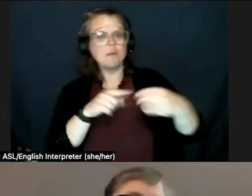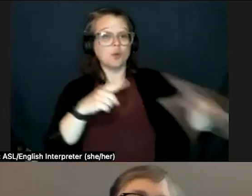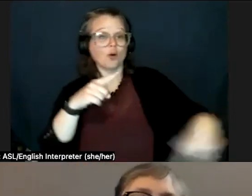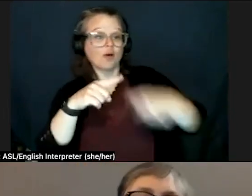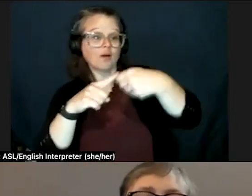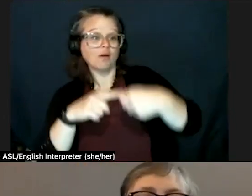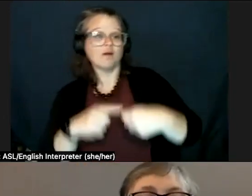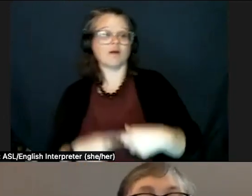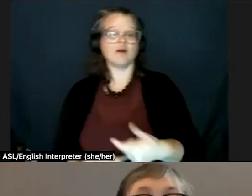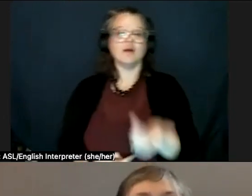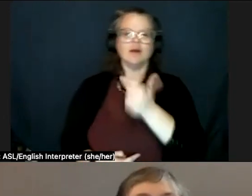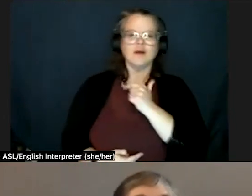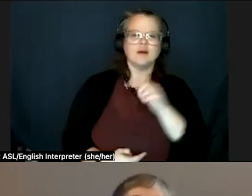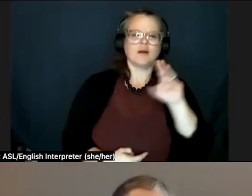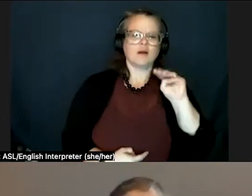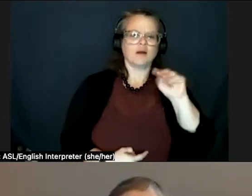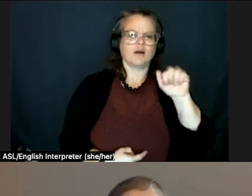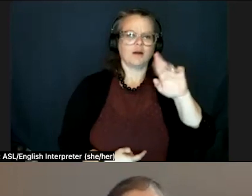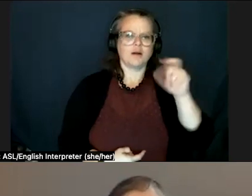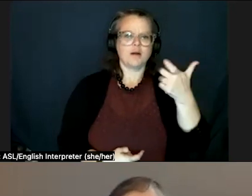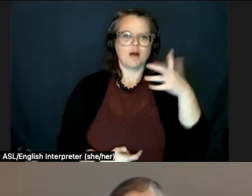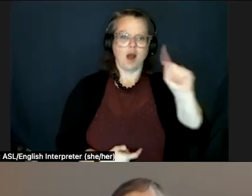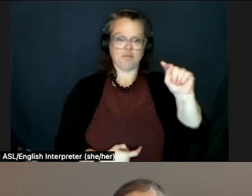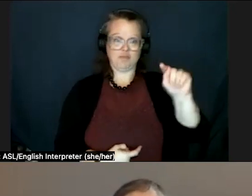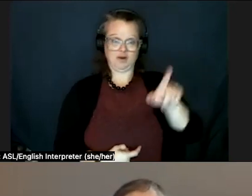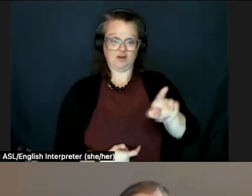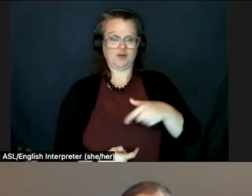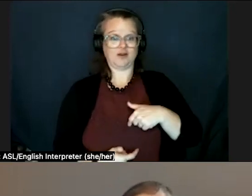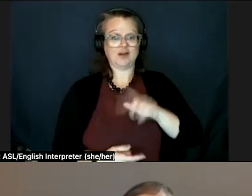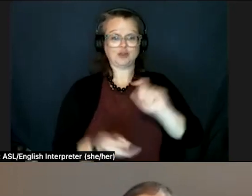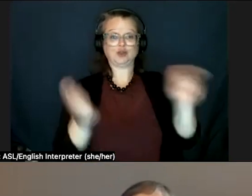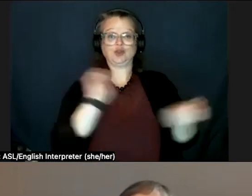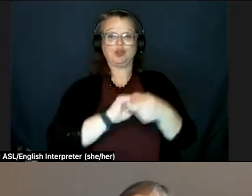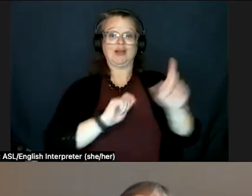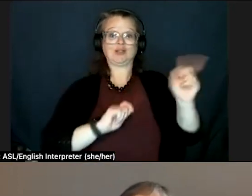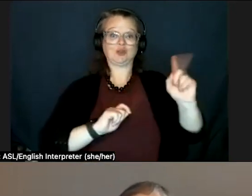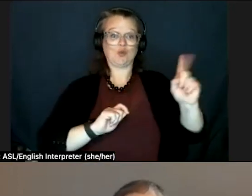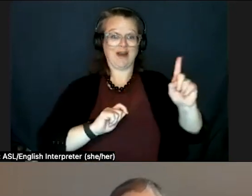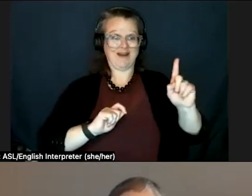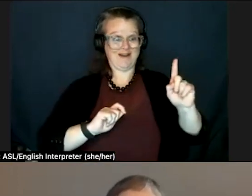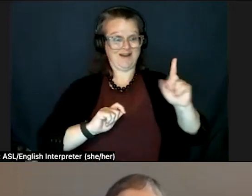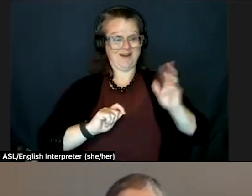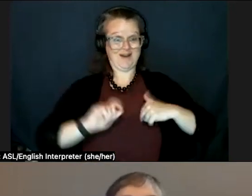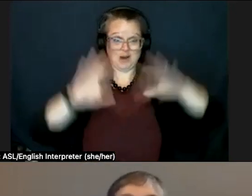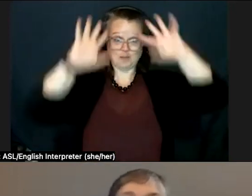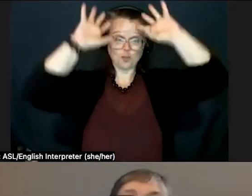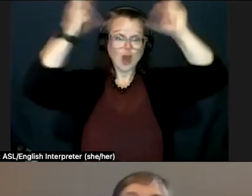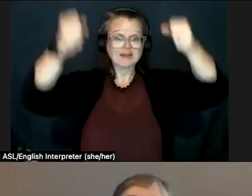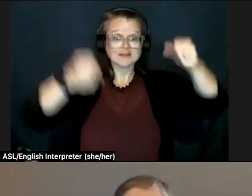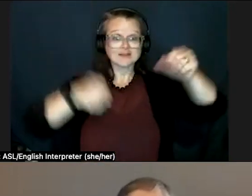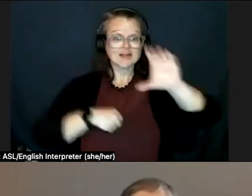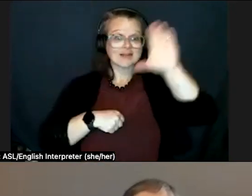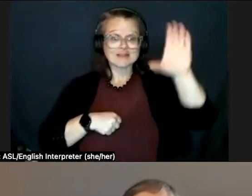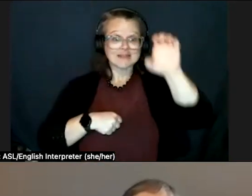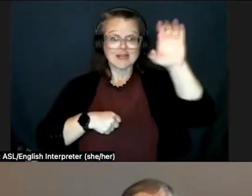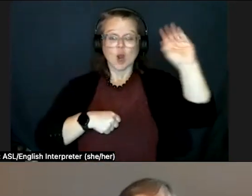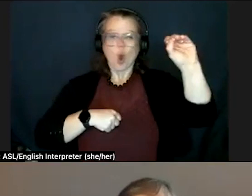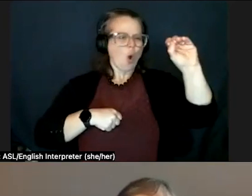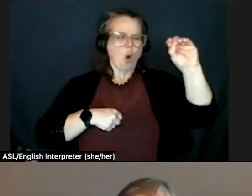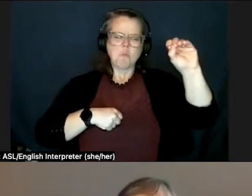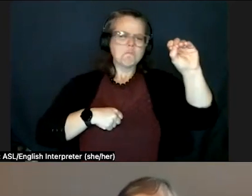from, you know, the bottom up or mid level up. And I think that it's really only effective